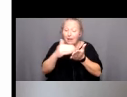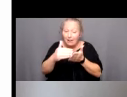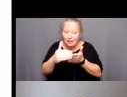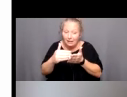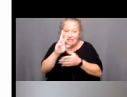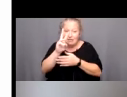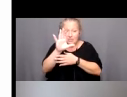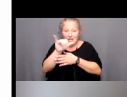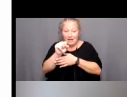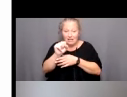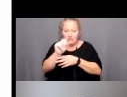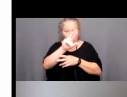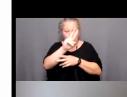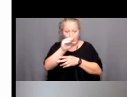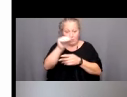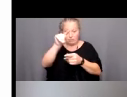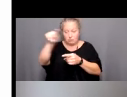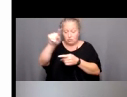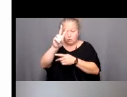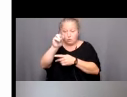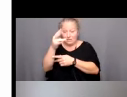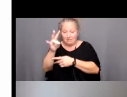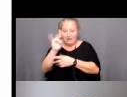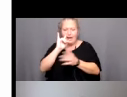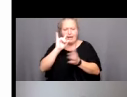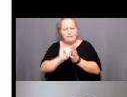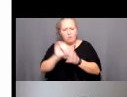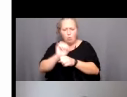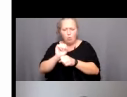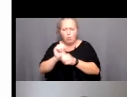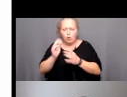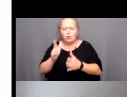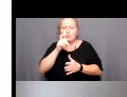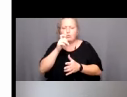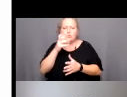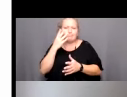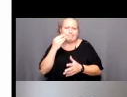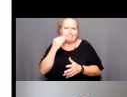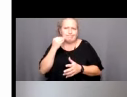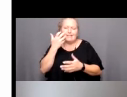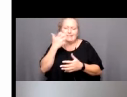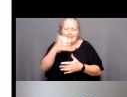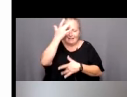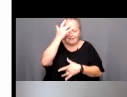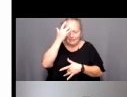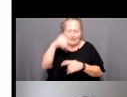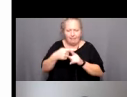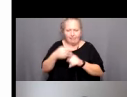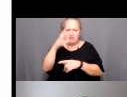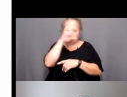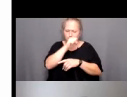from 2000 to 2017 in order to identify workers who'd experienced heat illness we then estimated rates of heat illness by